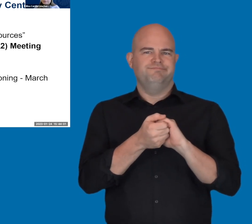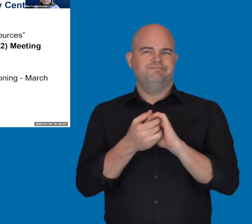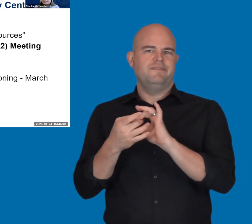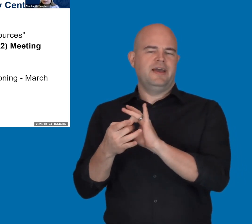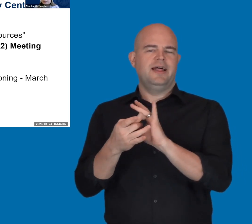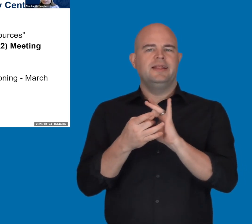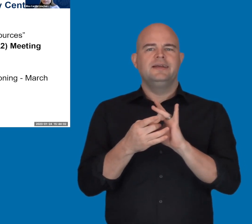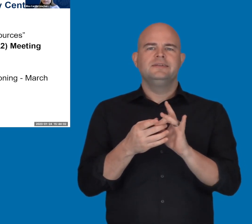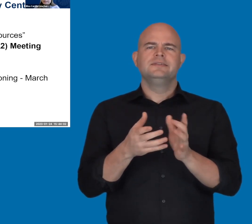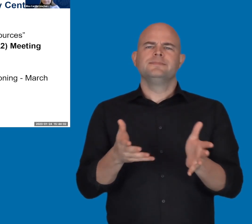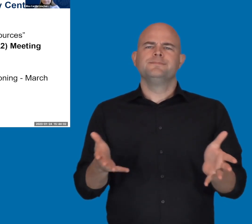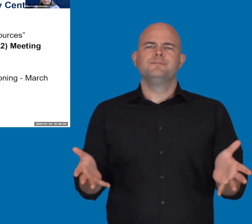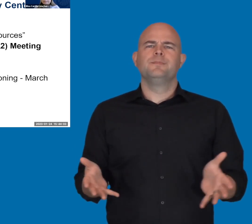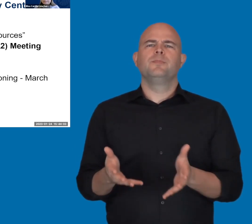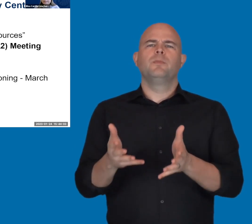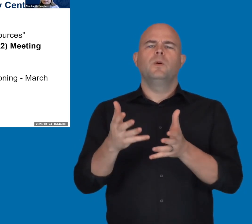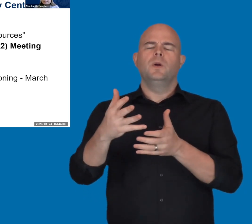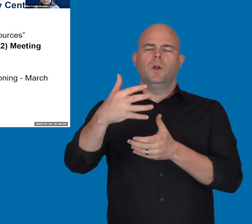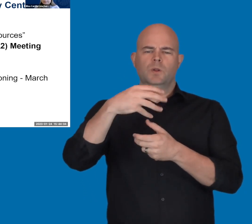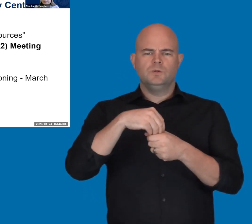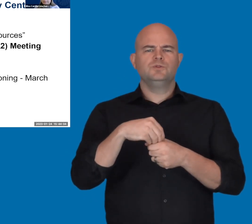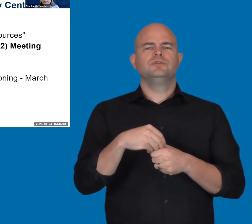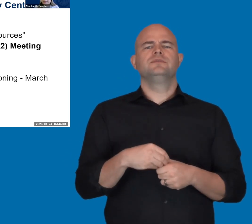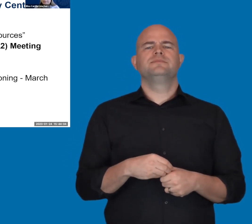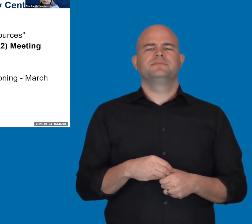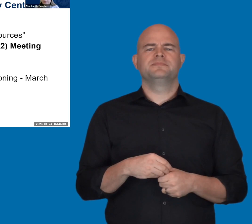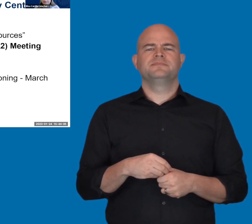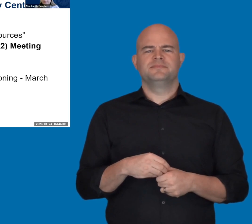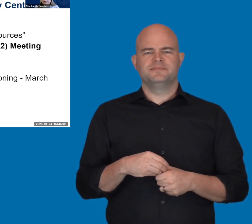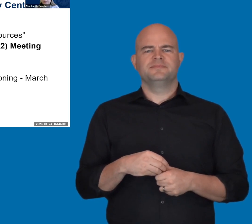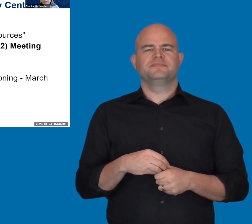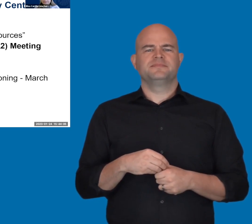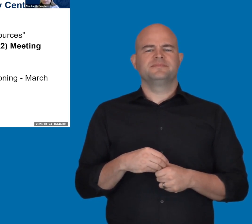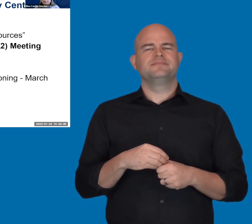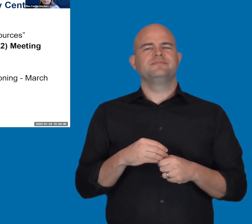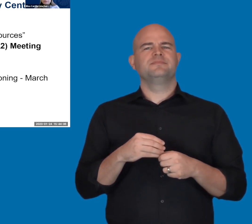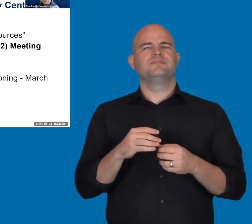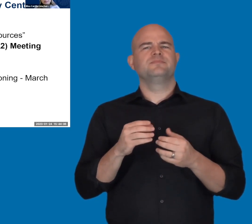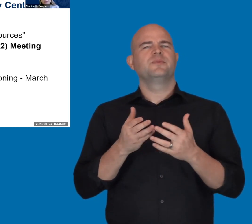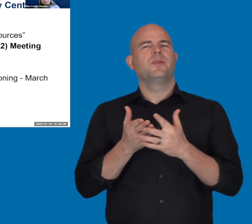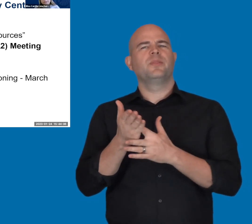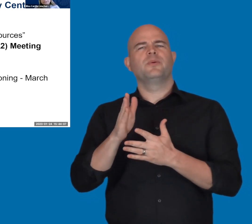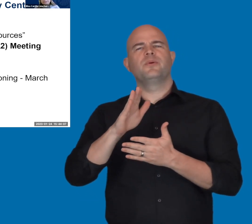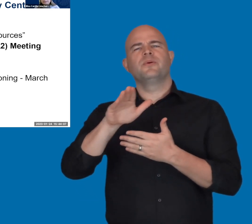know that they can add notes into there with a URL to the digital material.